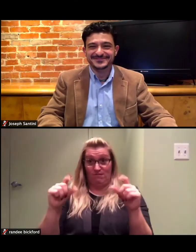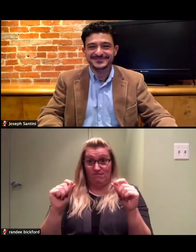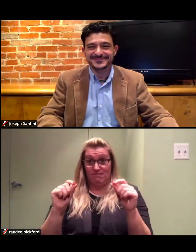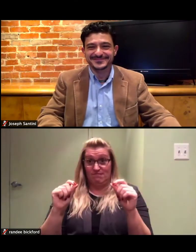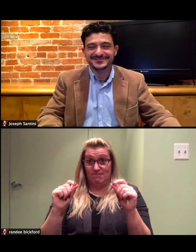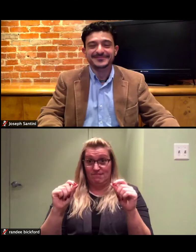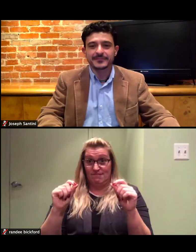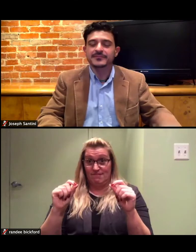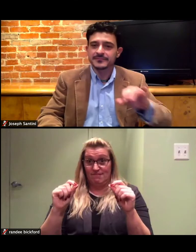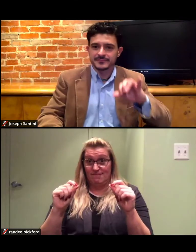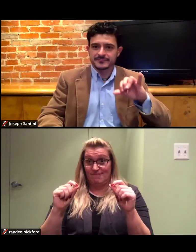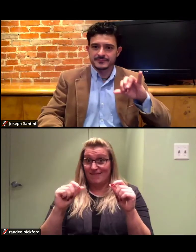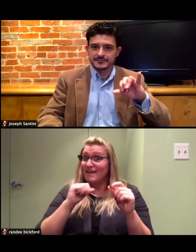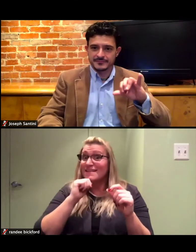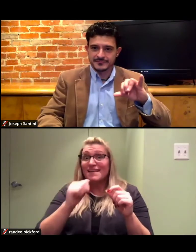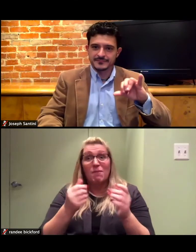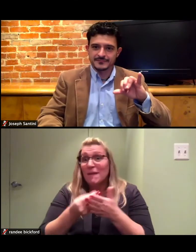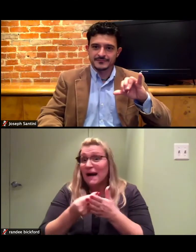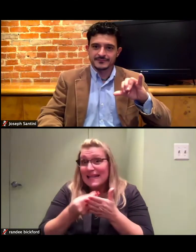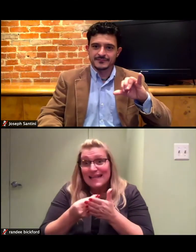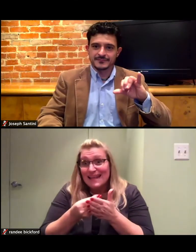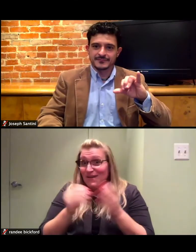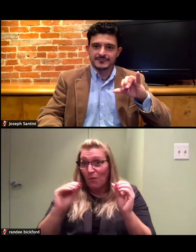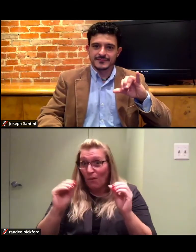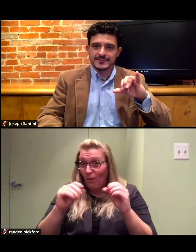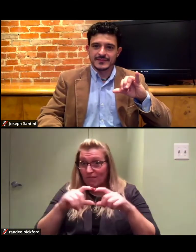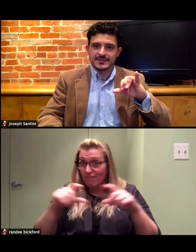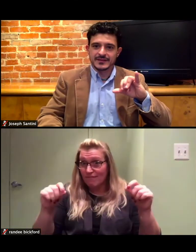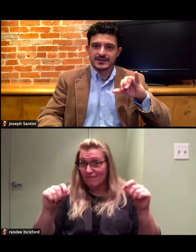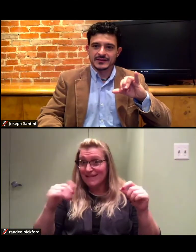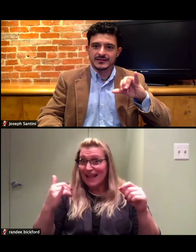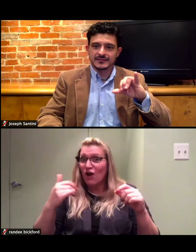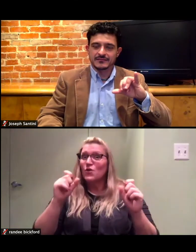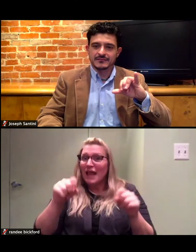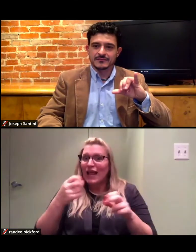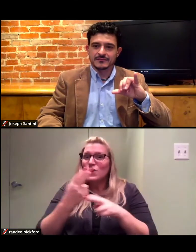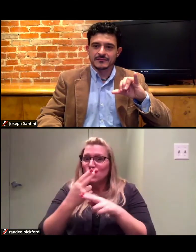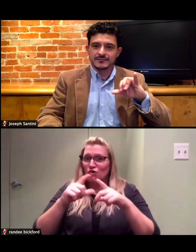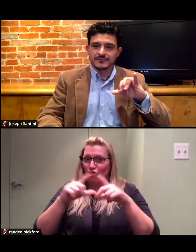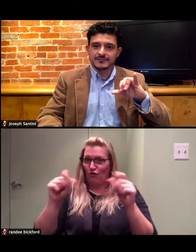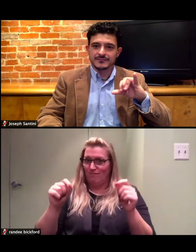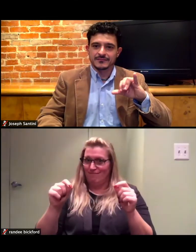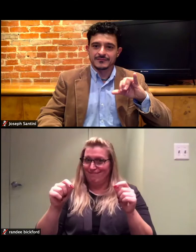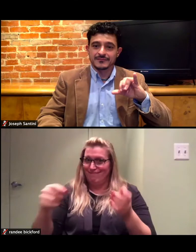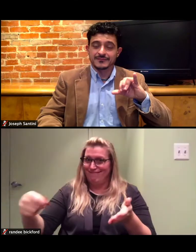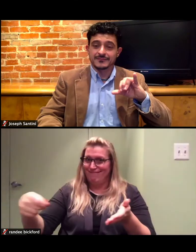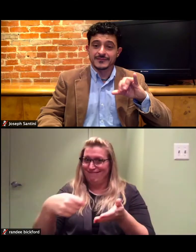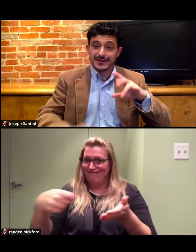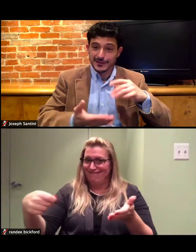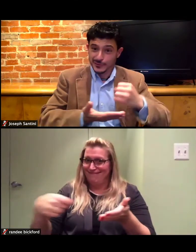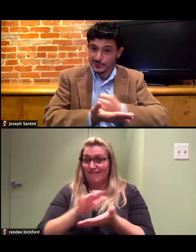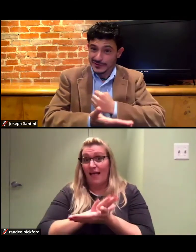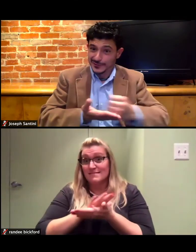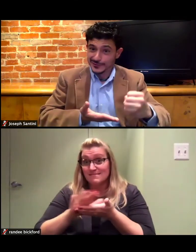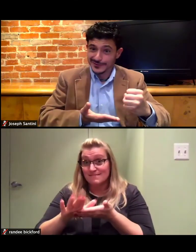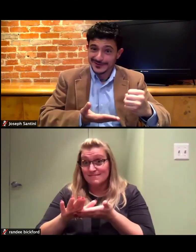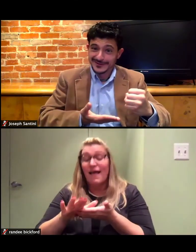Okay, well now they have a new one with cards. It's not money anymore. It's debit cards. Do you use the debit card